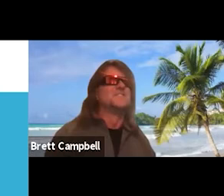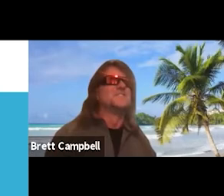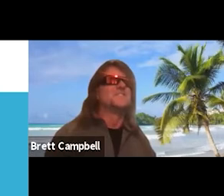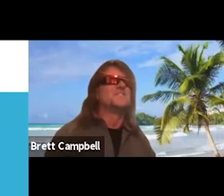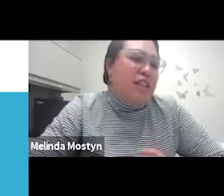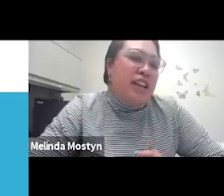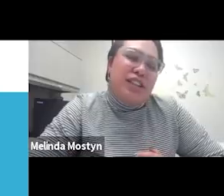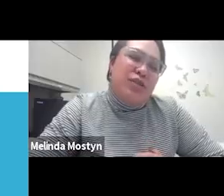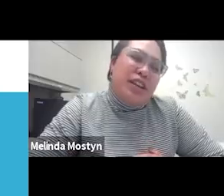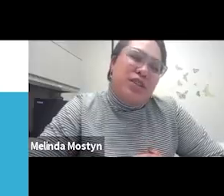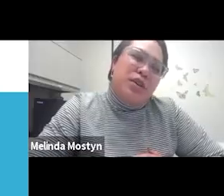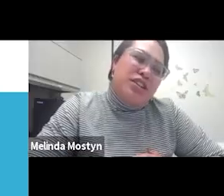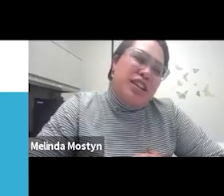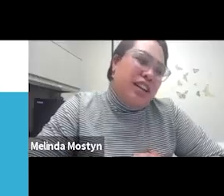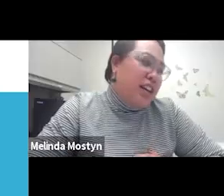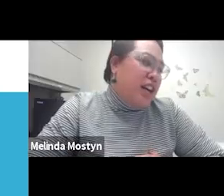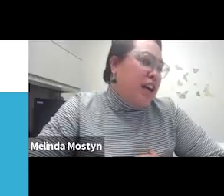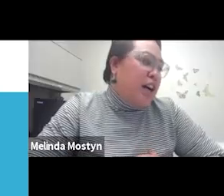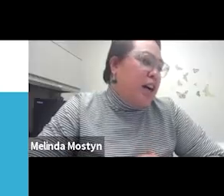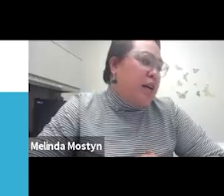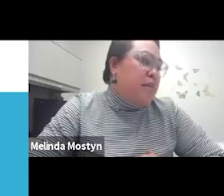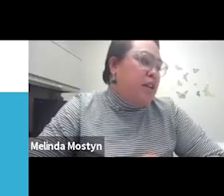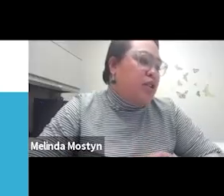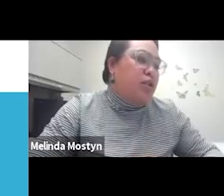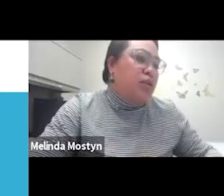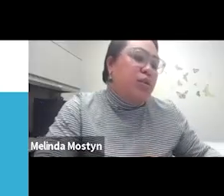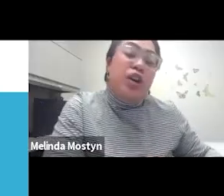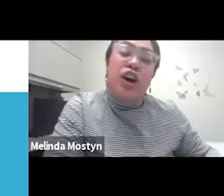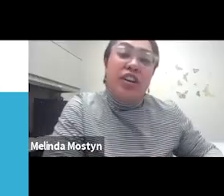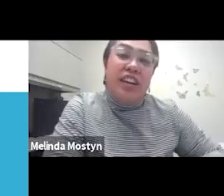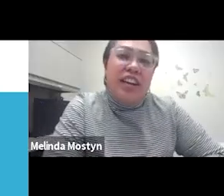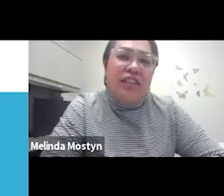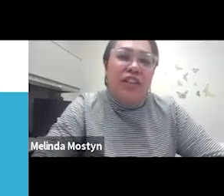I would also like to direct this question to Carling,